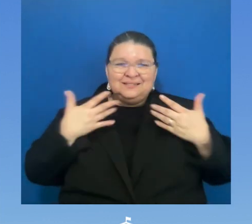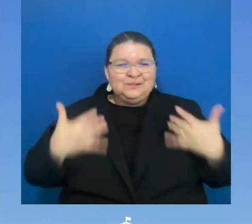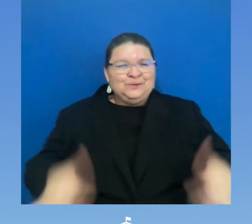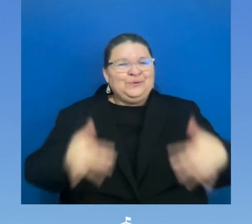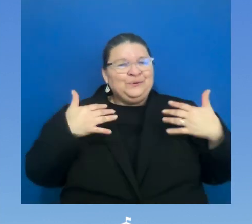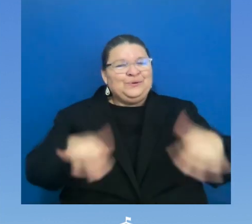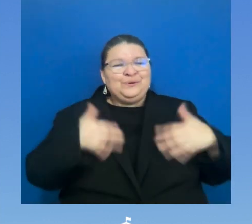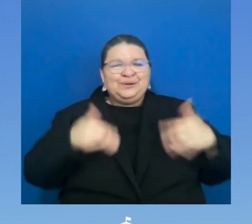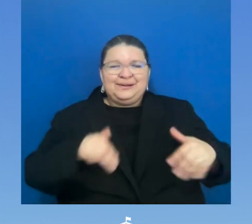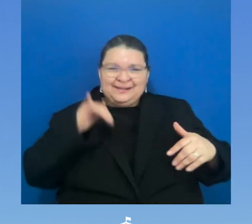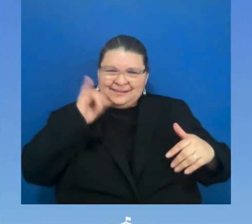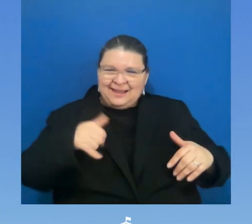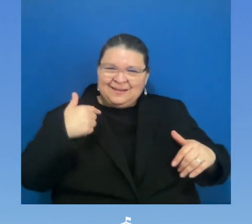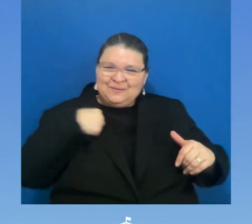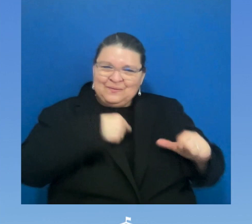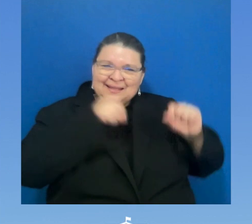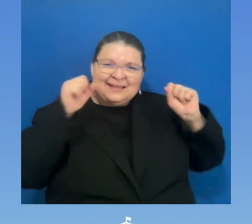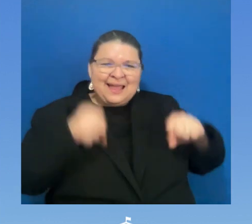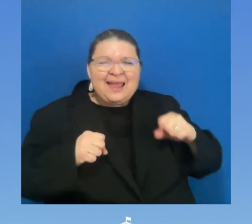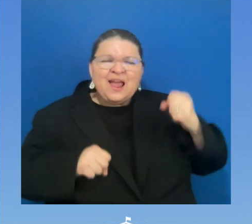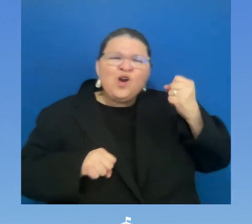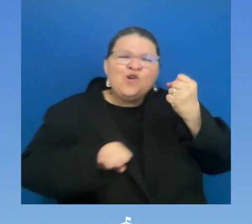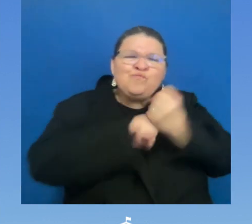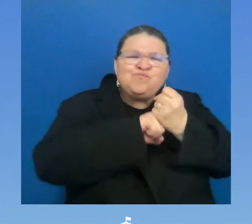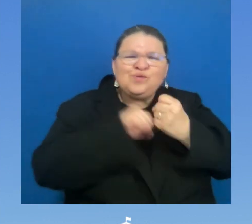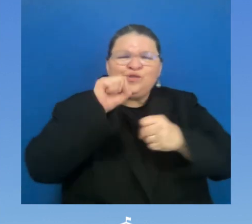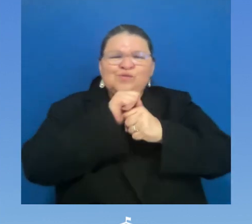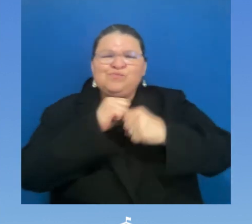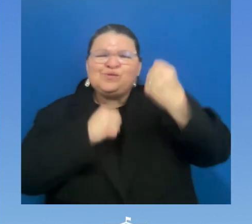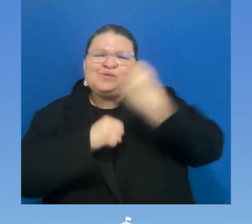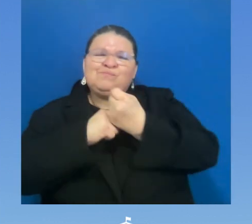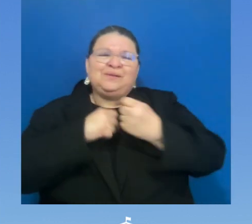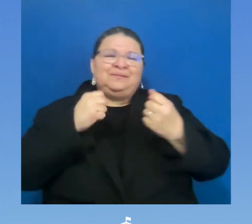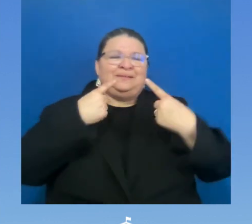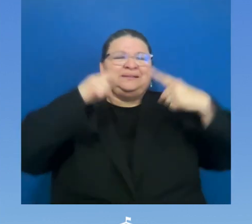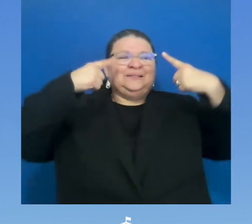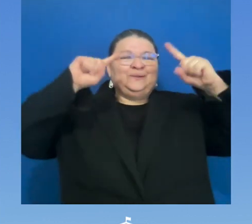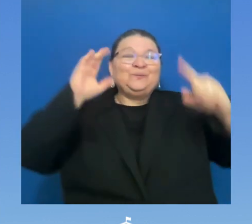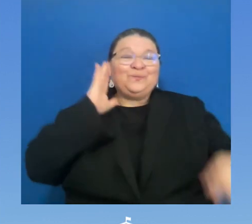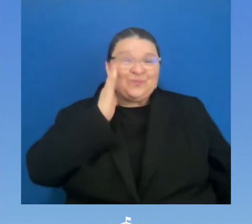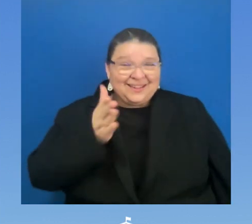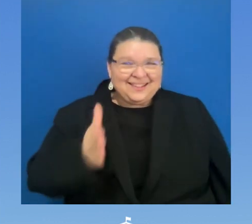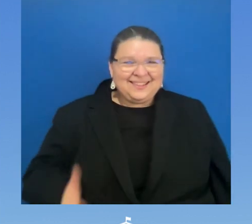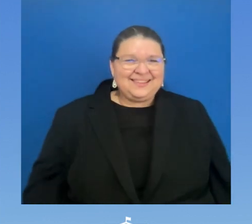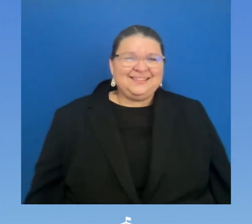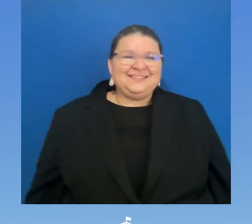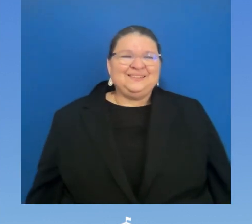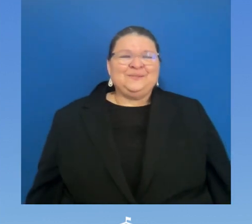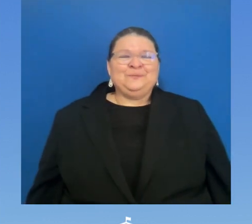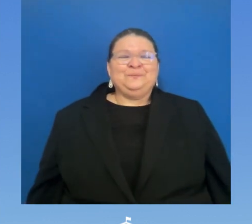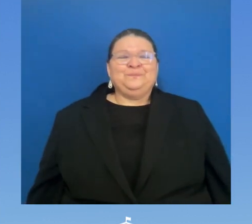I think the more successful that we'll be. And I know, for us -- you know, our lawsuit -- it doesn't capture every single player